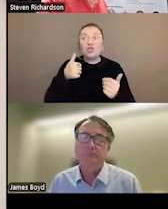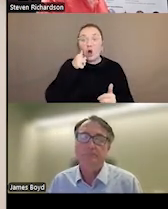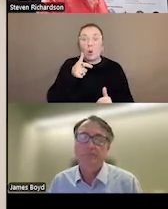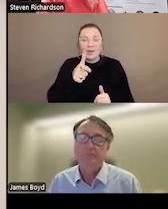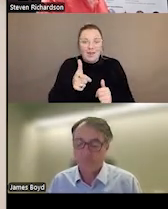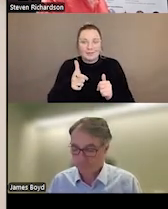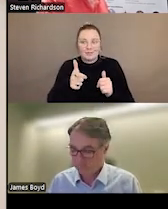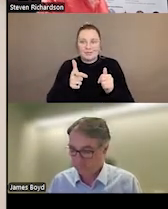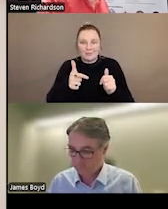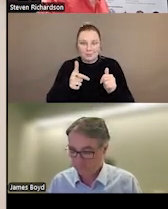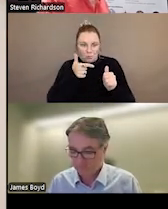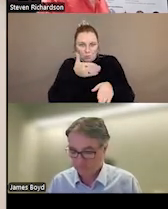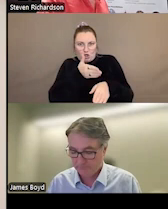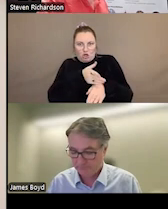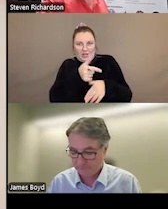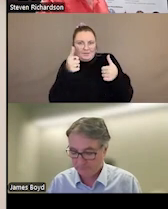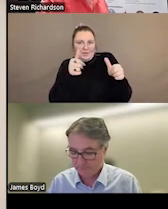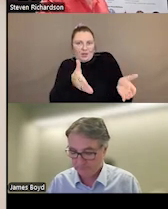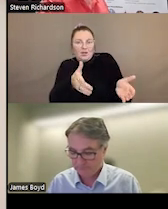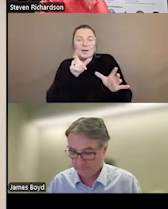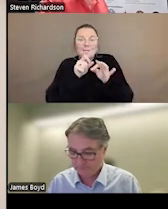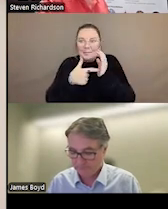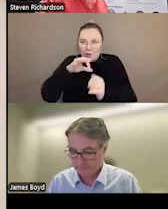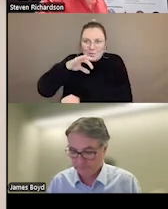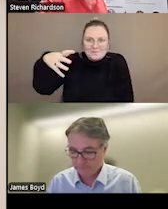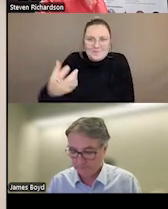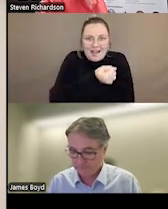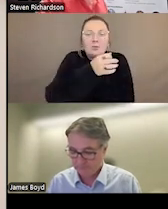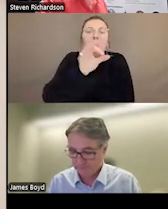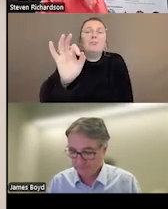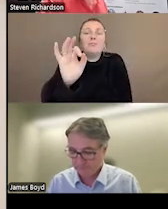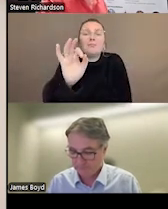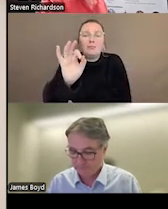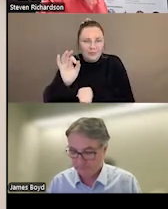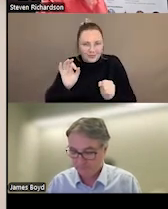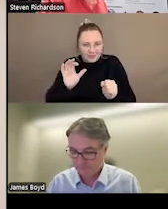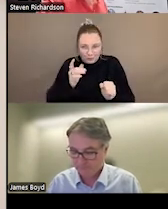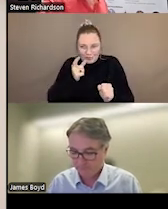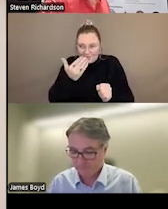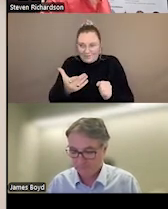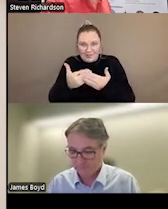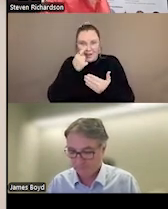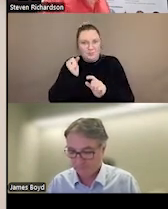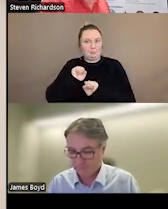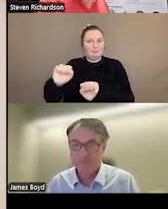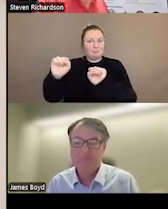But it is certainly not a compulsory element to the Giving Day by any means. I hope that answers